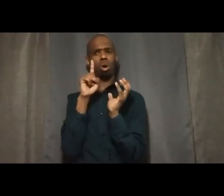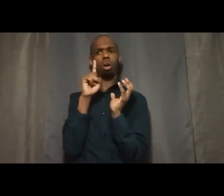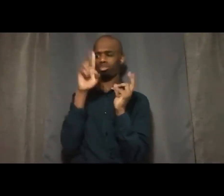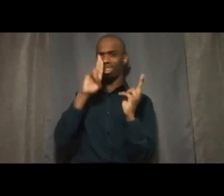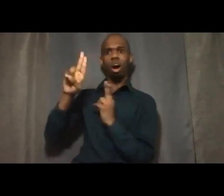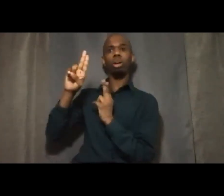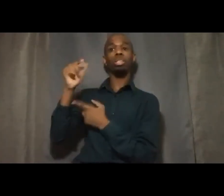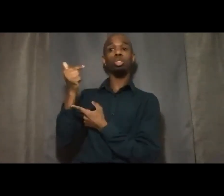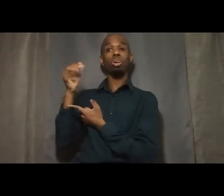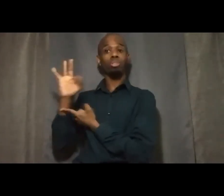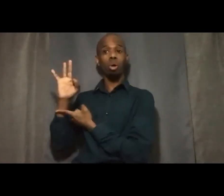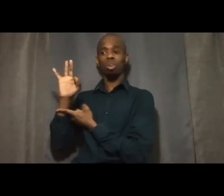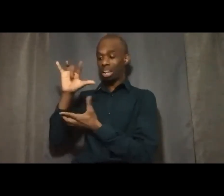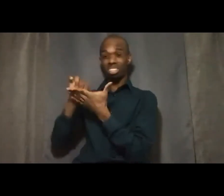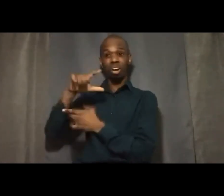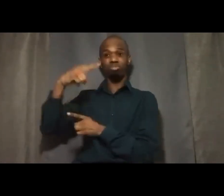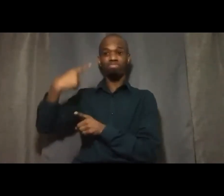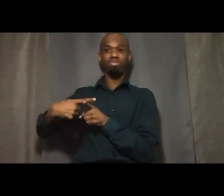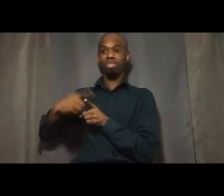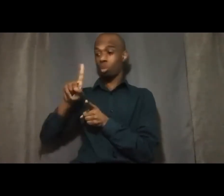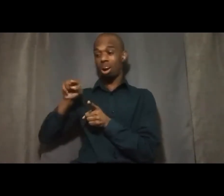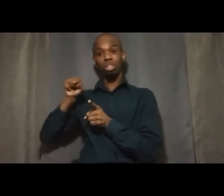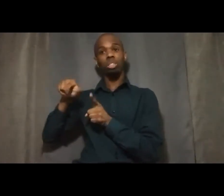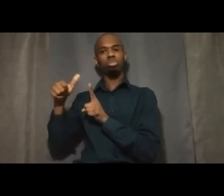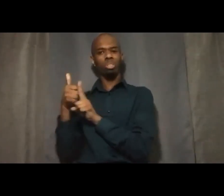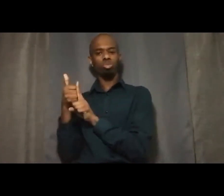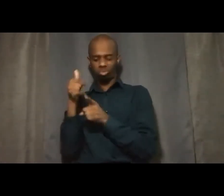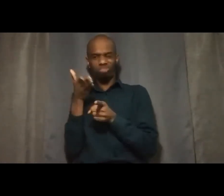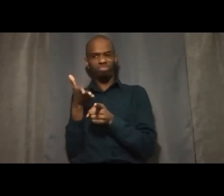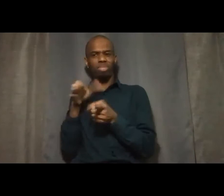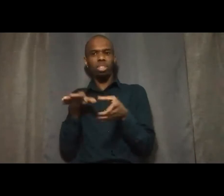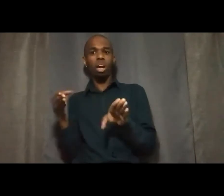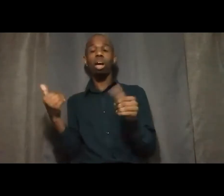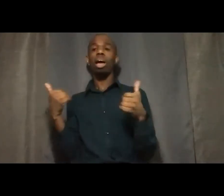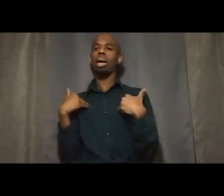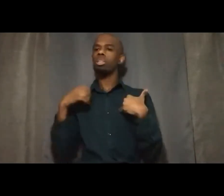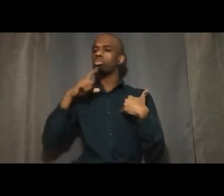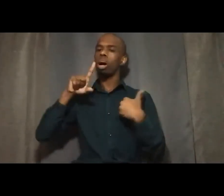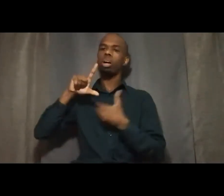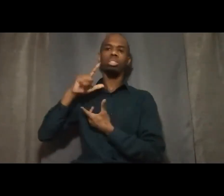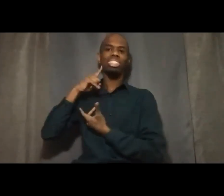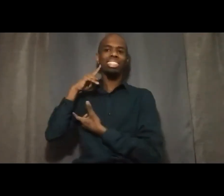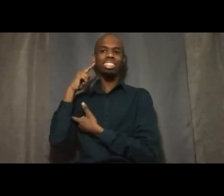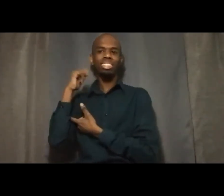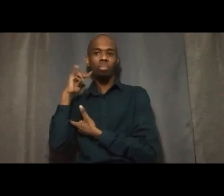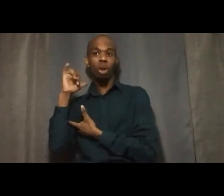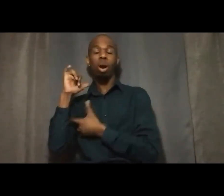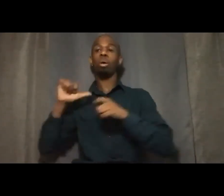has a huge metal fist at the center of it. And artistic renderings of not just George Floyd,